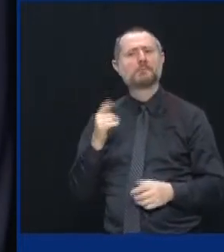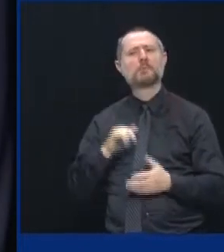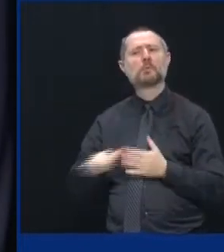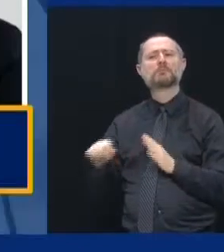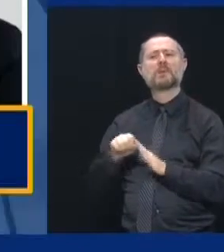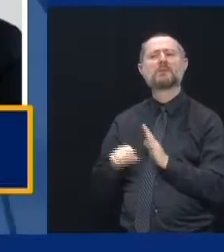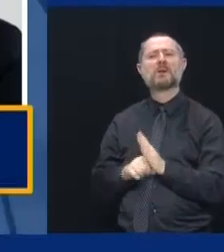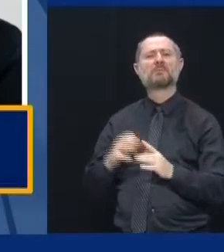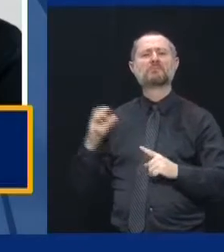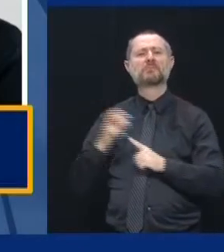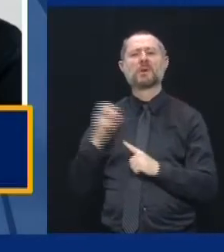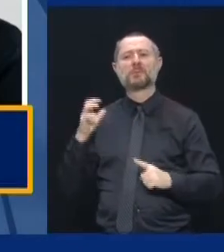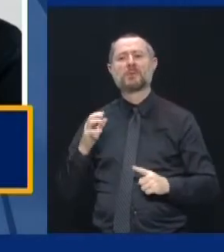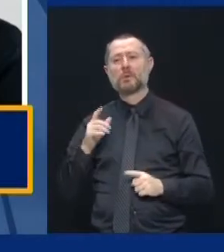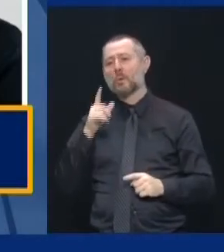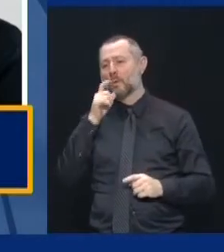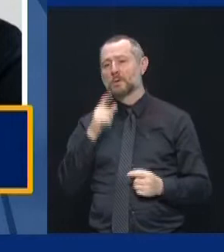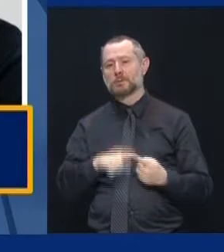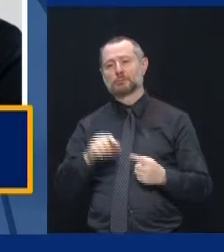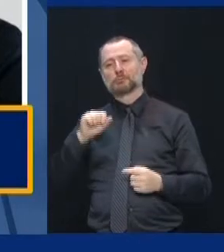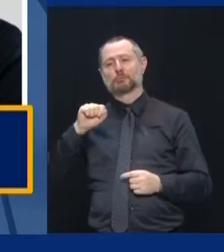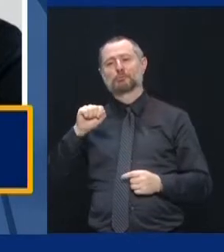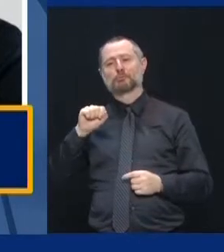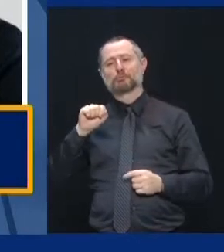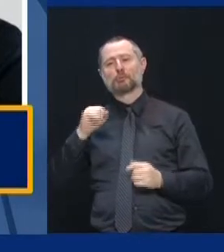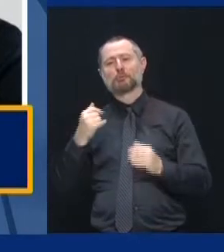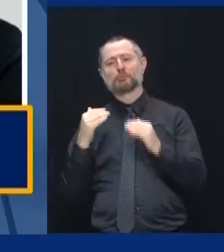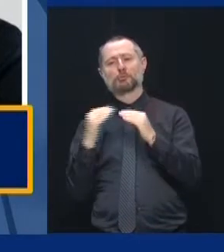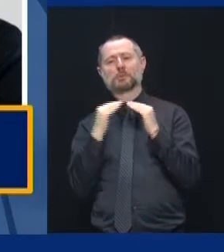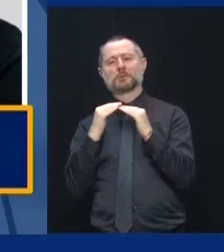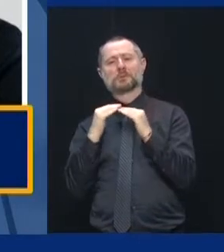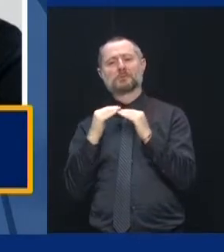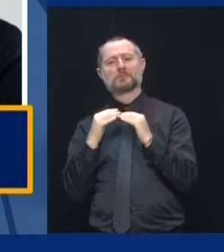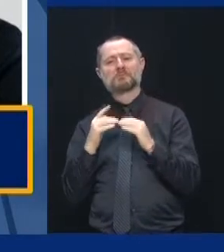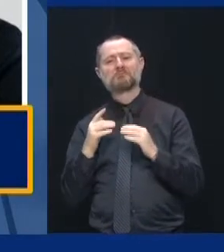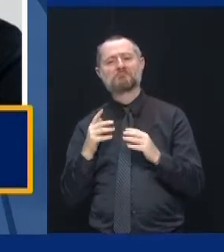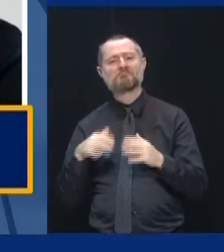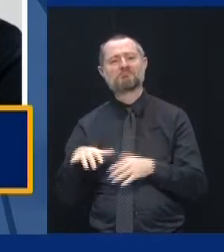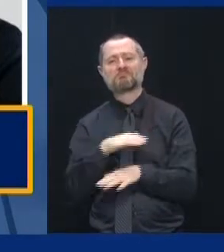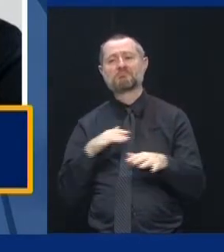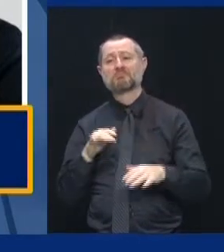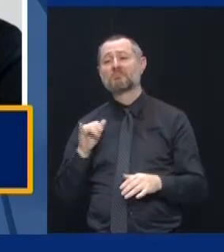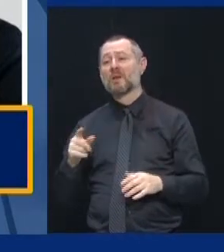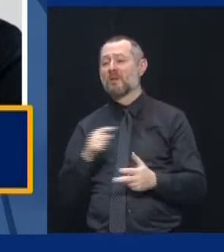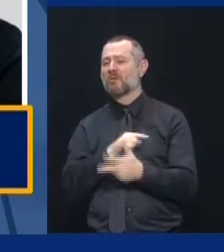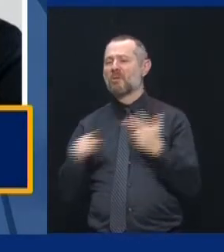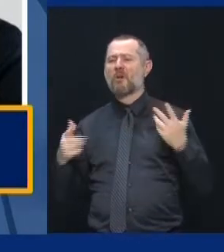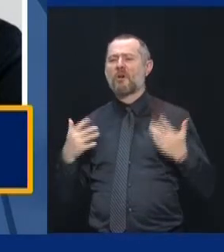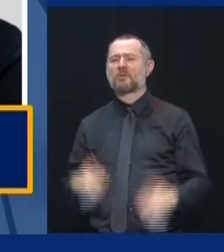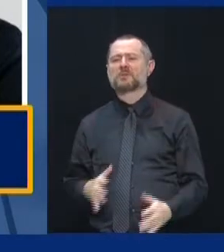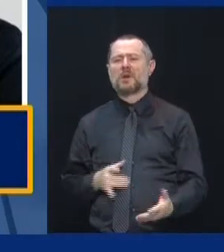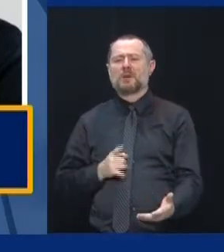FRIENDS OF MINE PERSONALLY AND OF THE STATE OF NEW YORK.